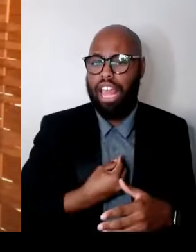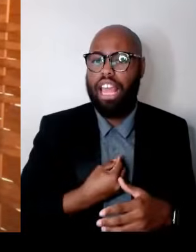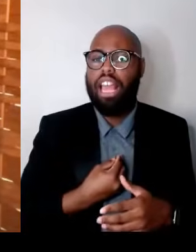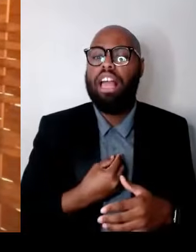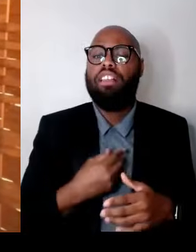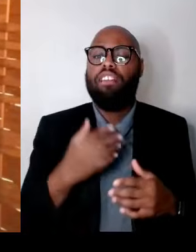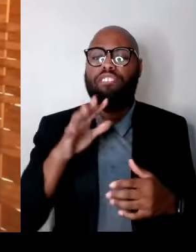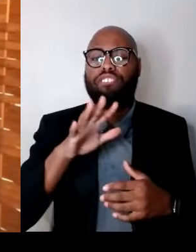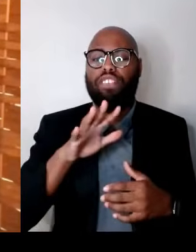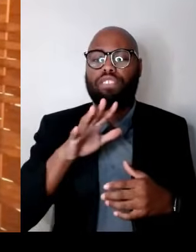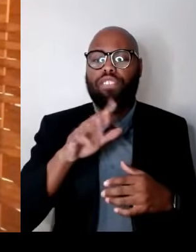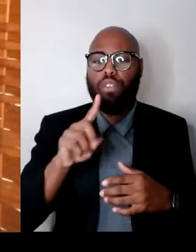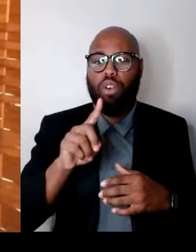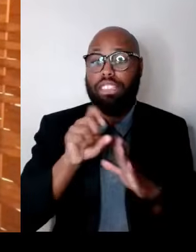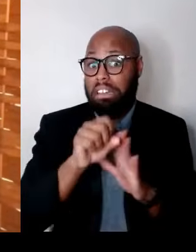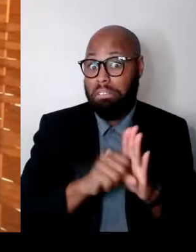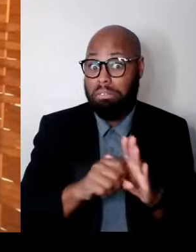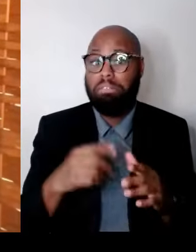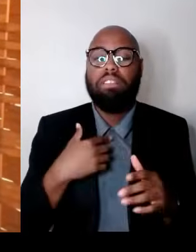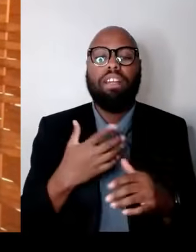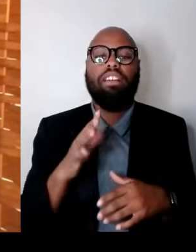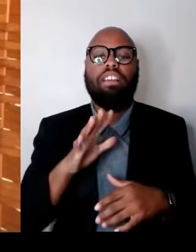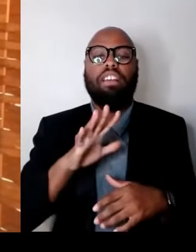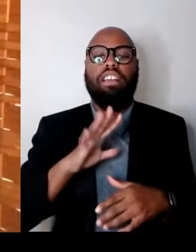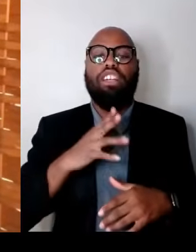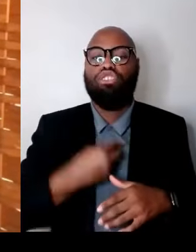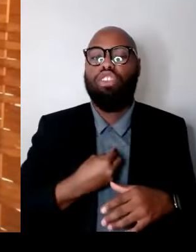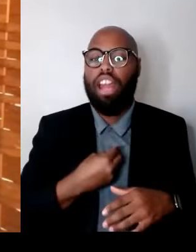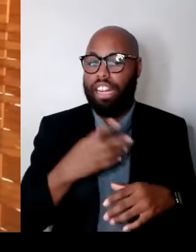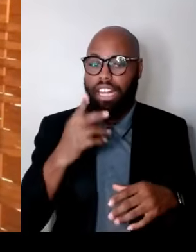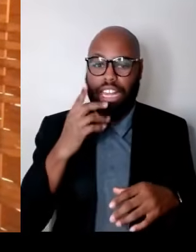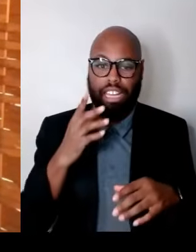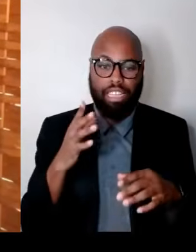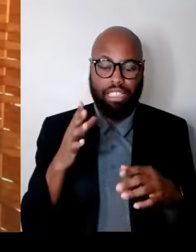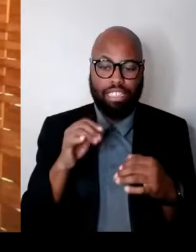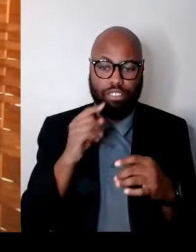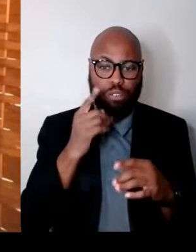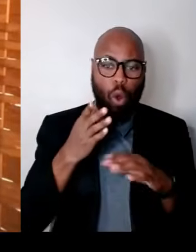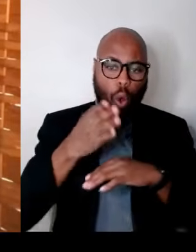that exist is over 100. And so when you have individuals who are in the intersection of Blackness